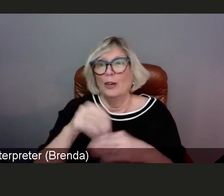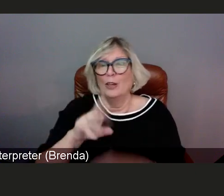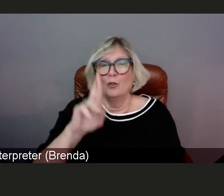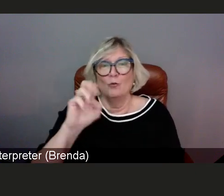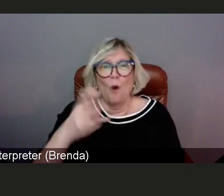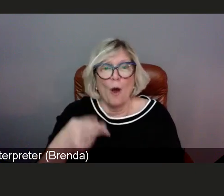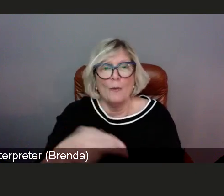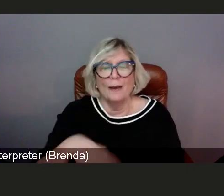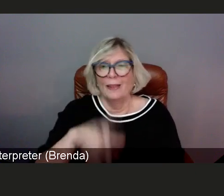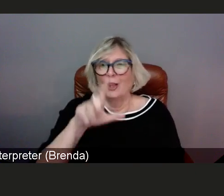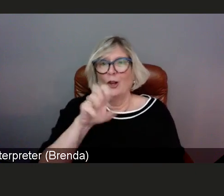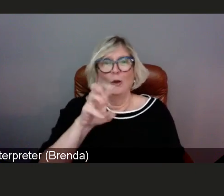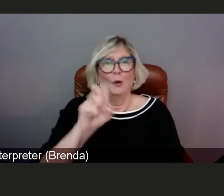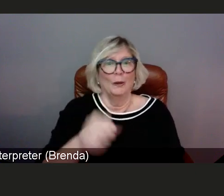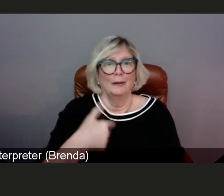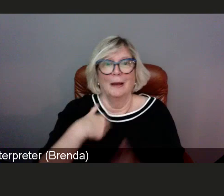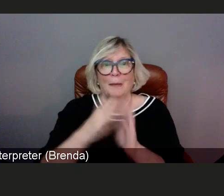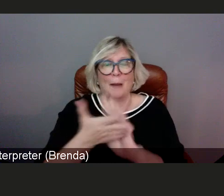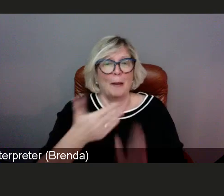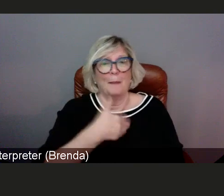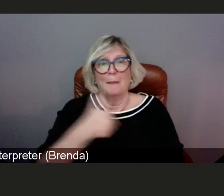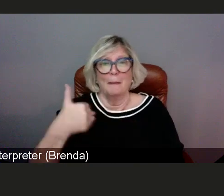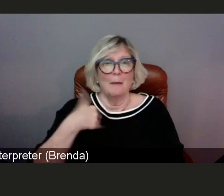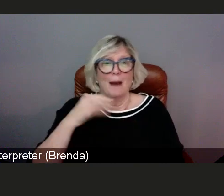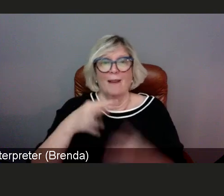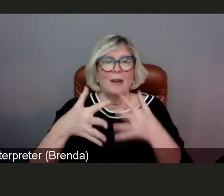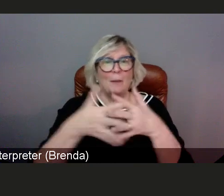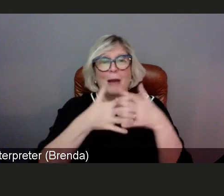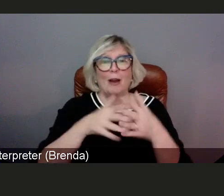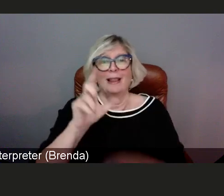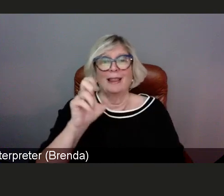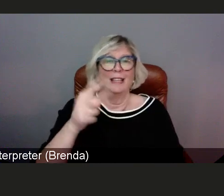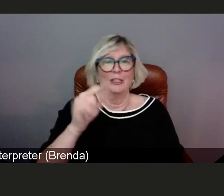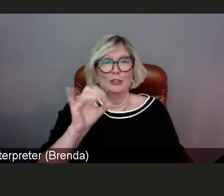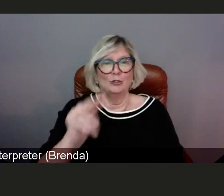I've become a member of the American Legion Post here.